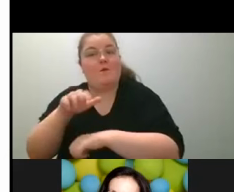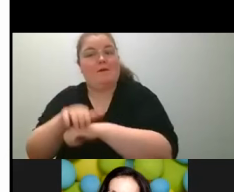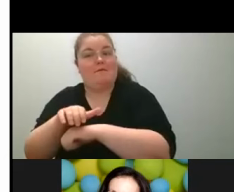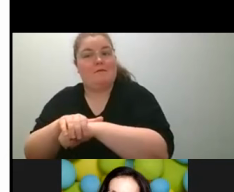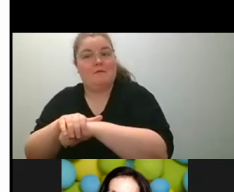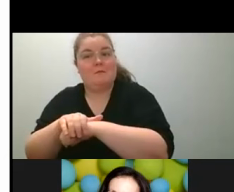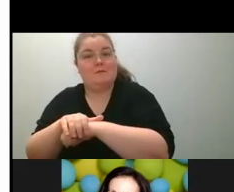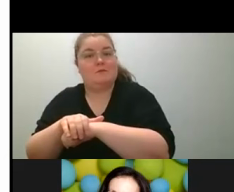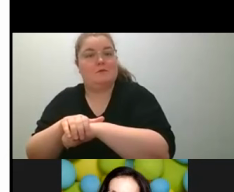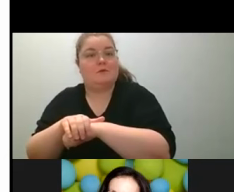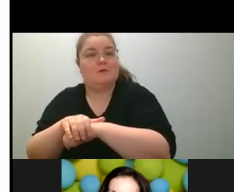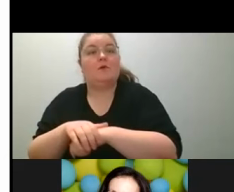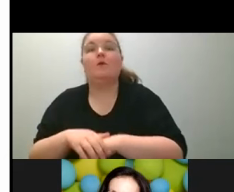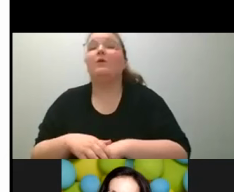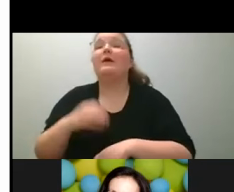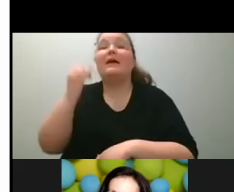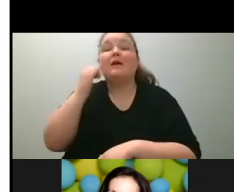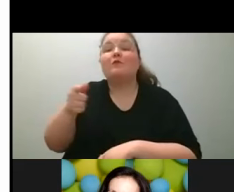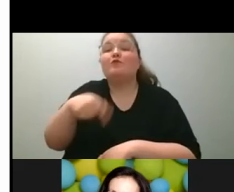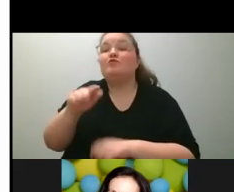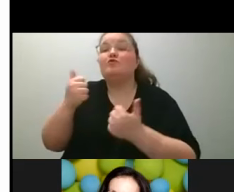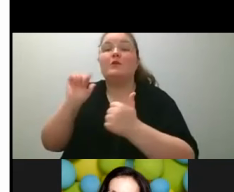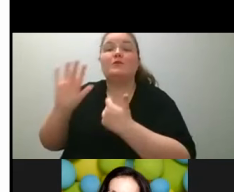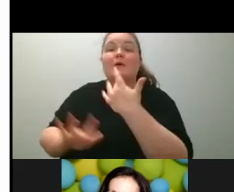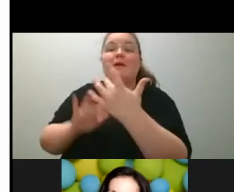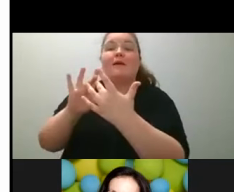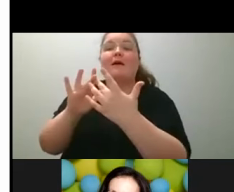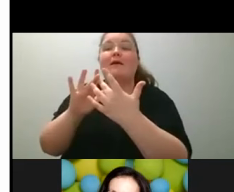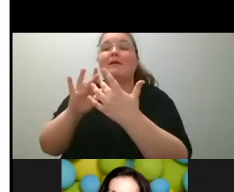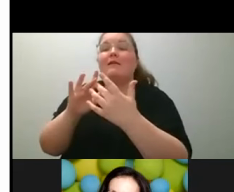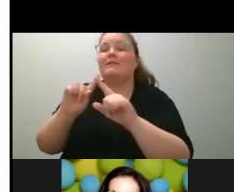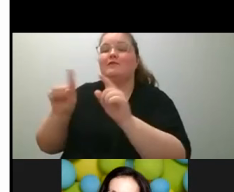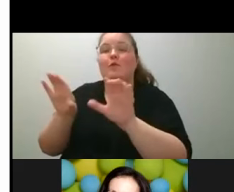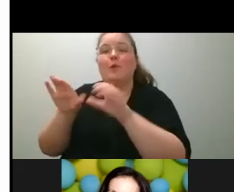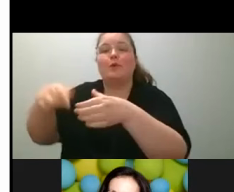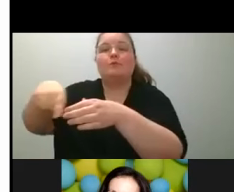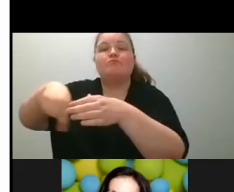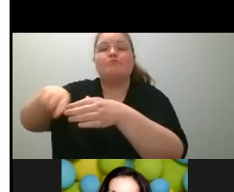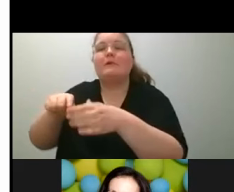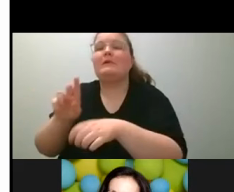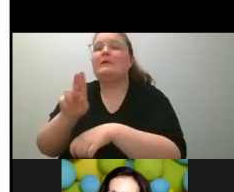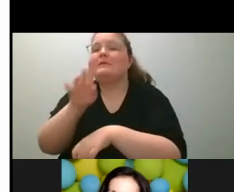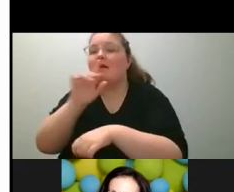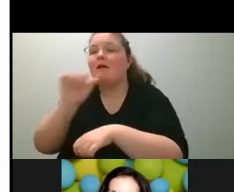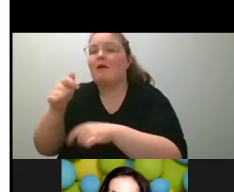Or if you are trying to reach a community that speaks another language. Whether in the US or abroad